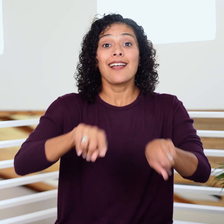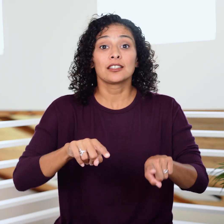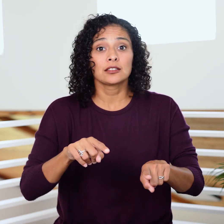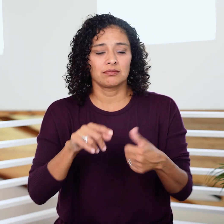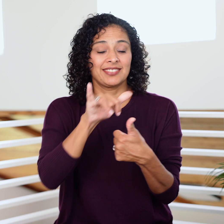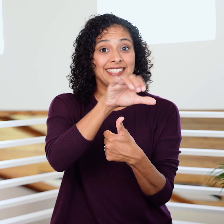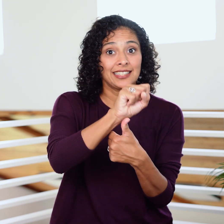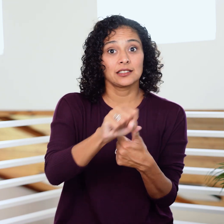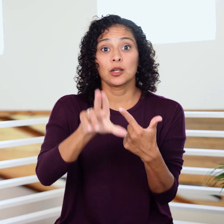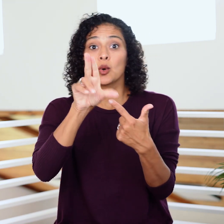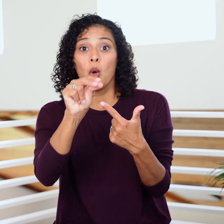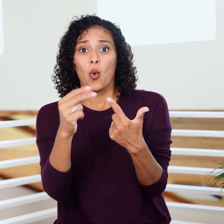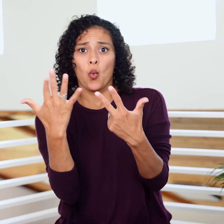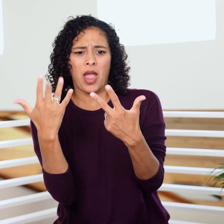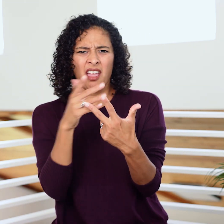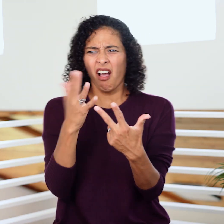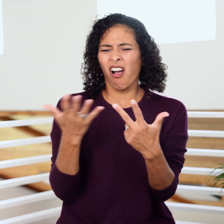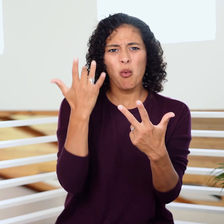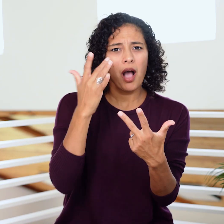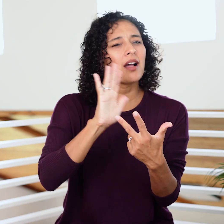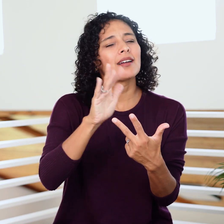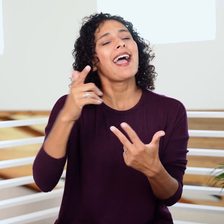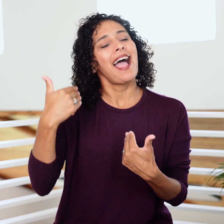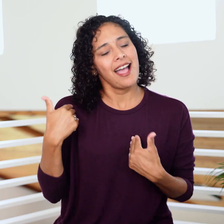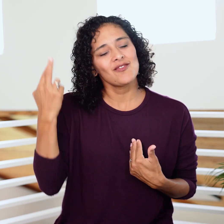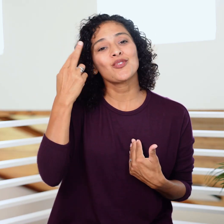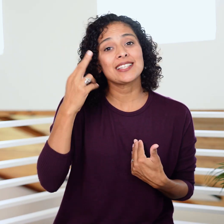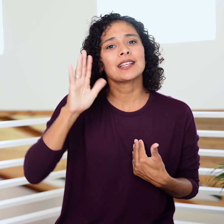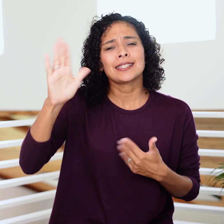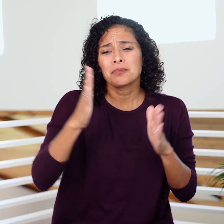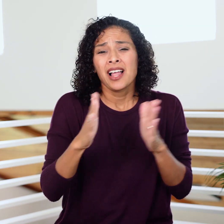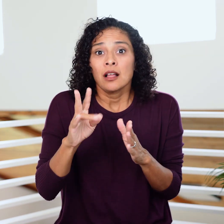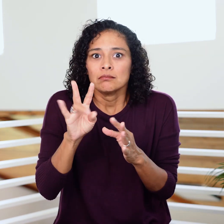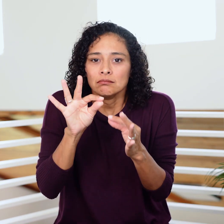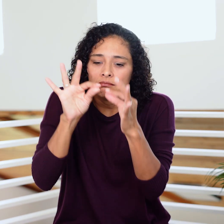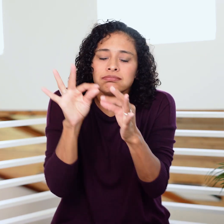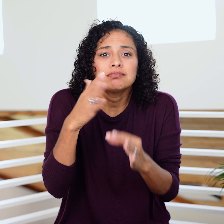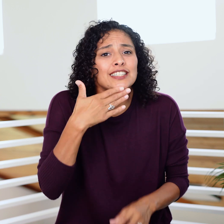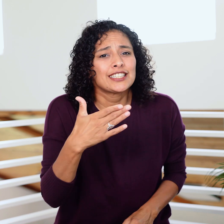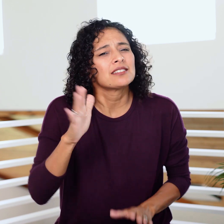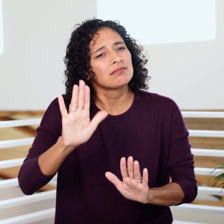yes, no, or wait—serve to establish His very good plans.